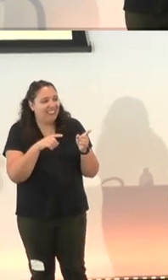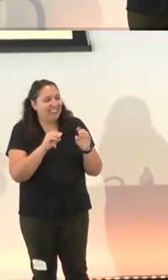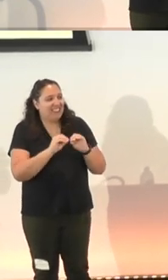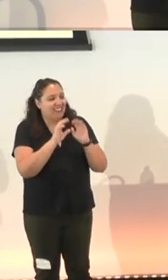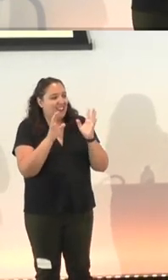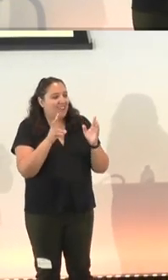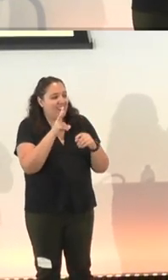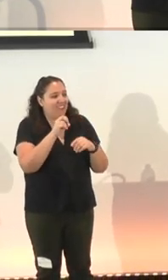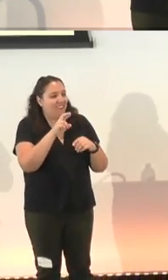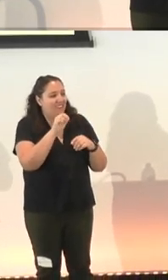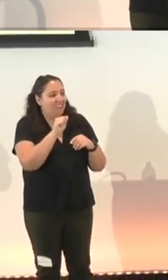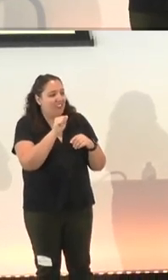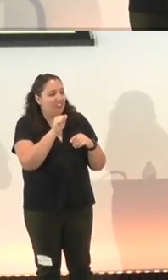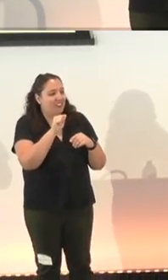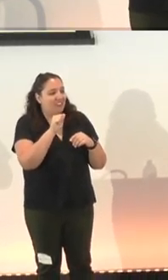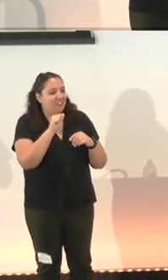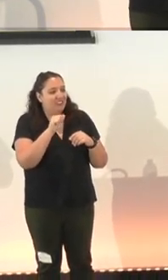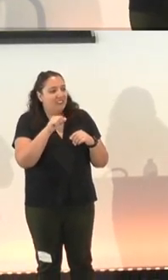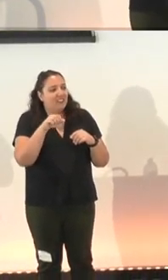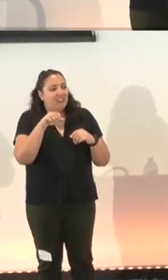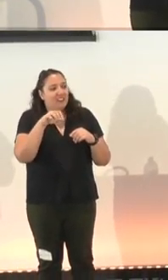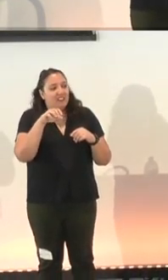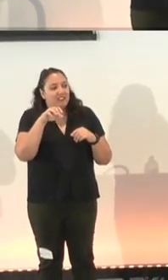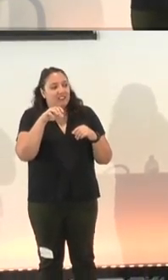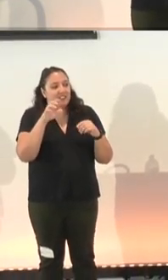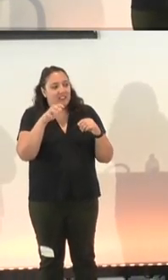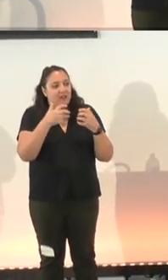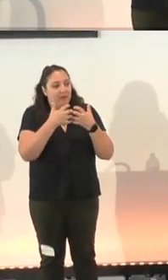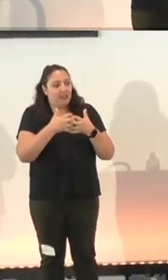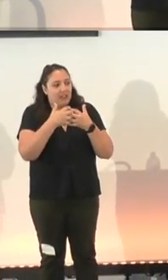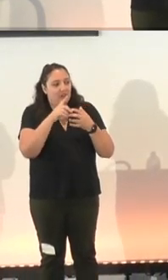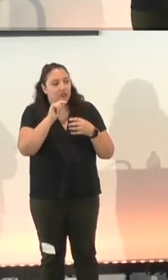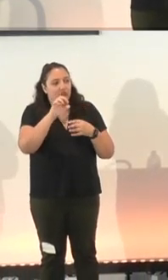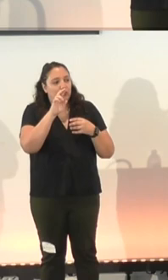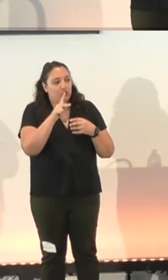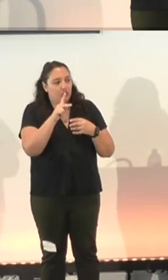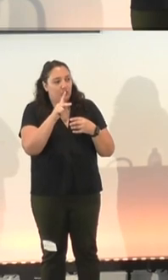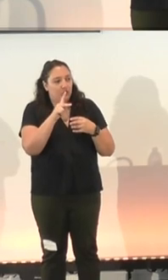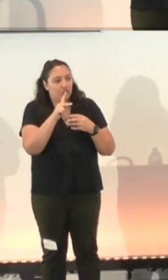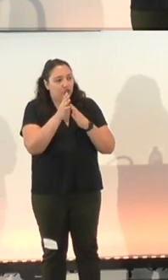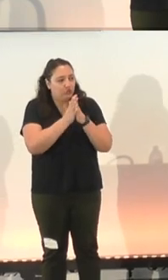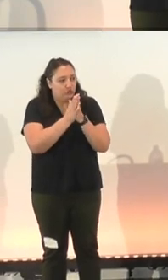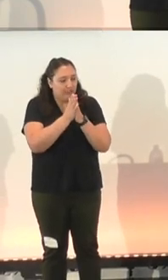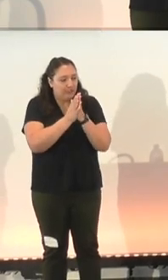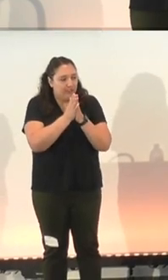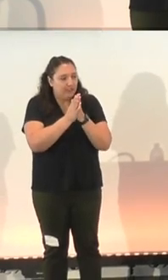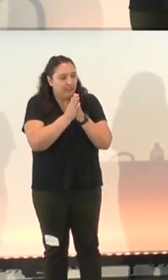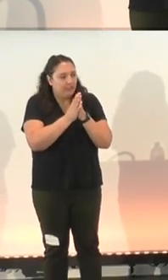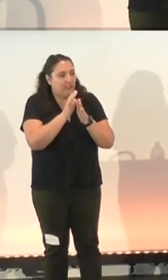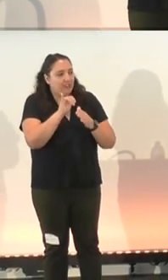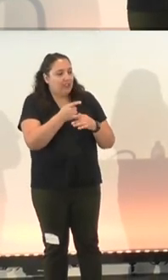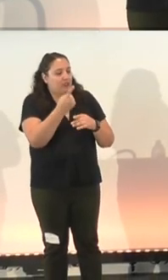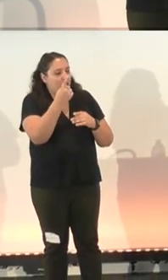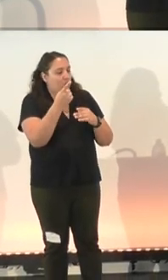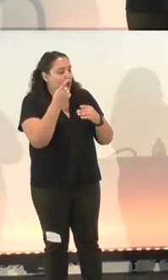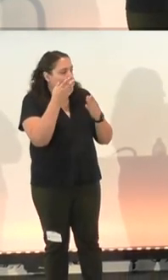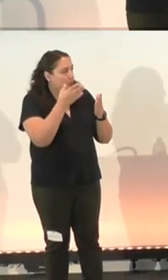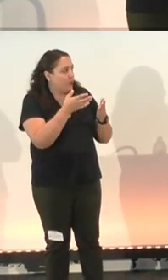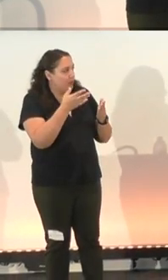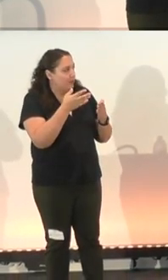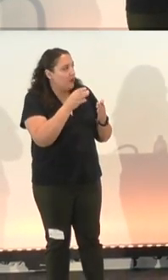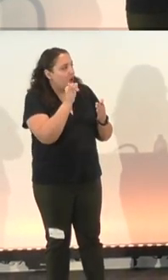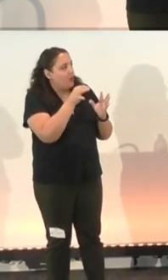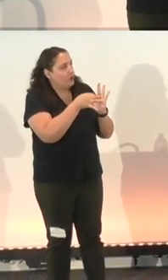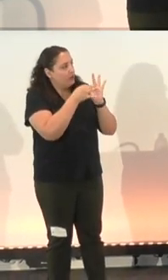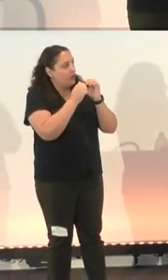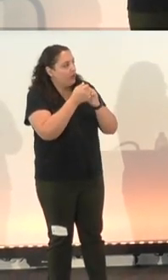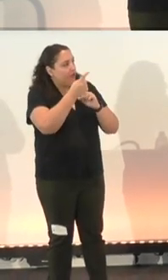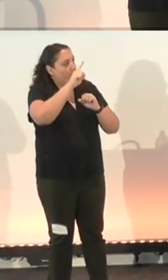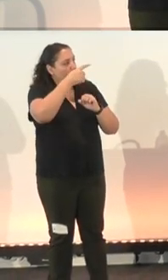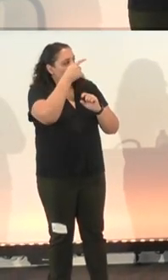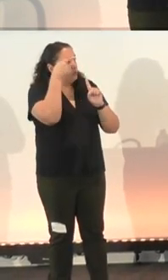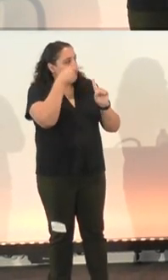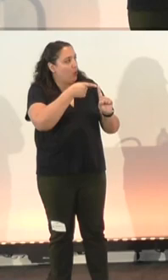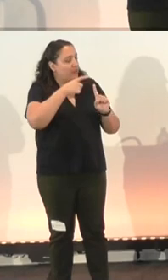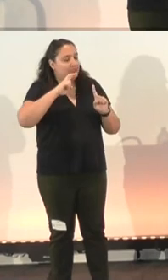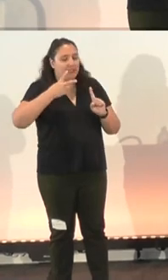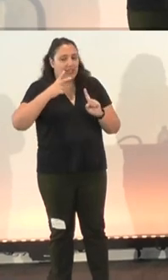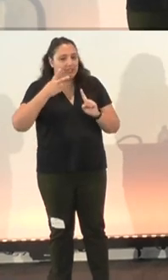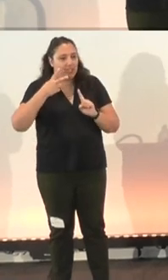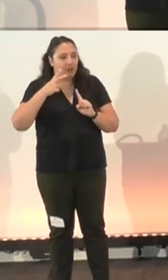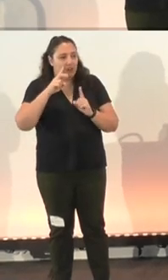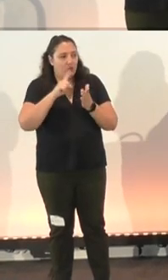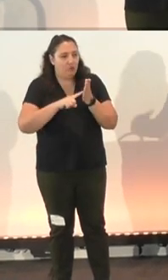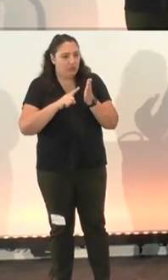VERA as mechanical Turk driven and not? >> One of the things we want to do is the